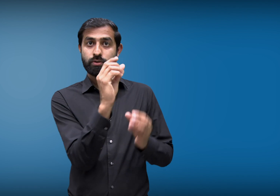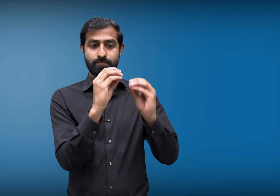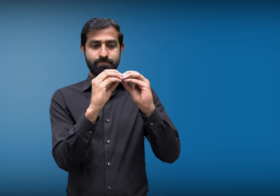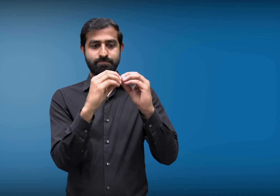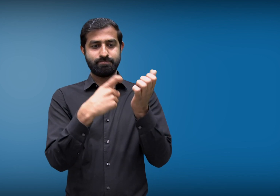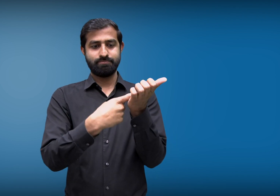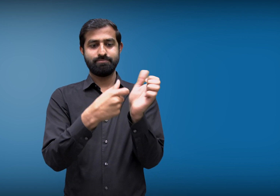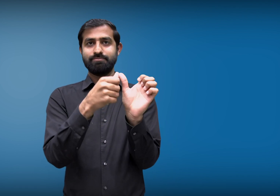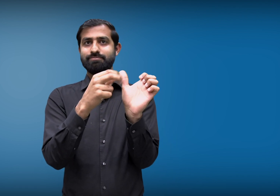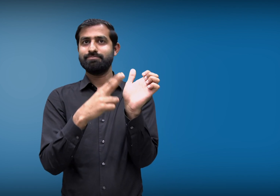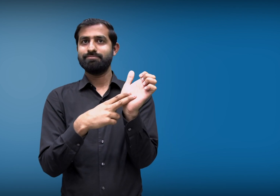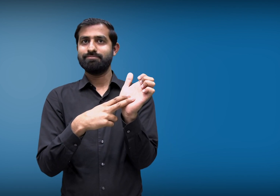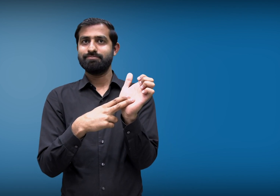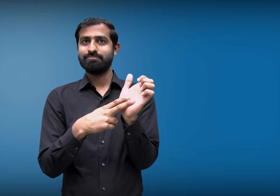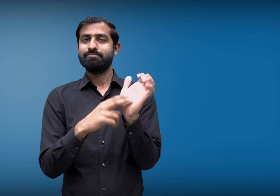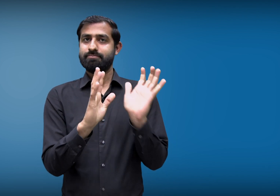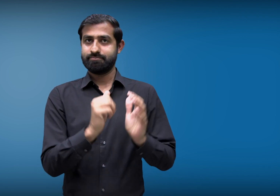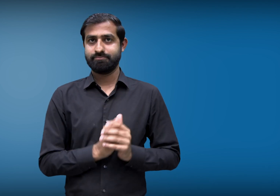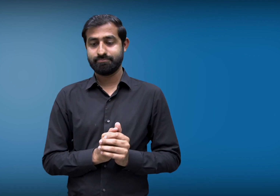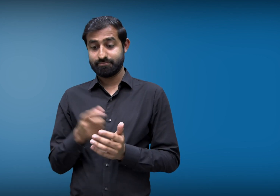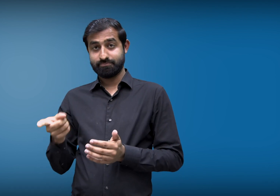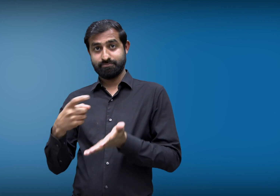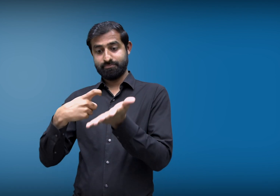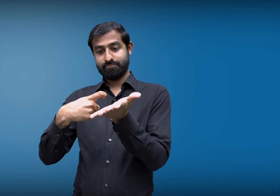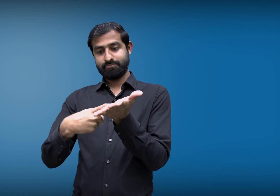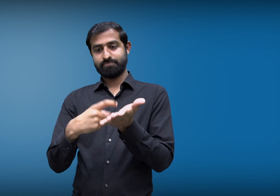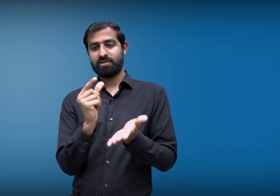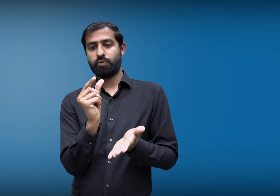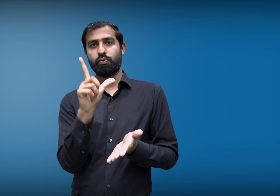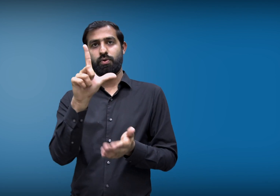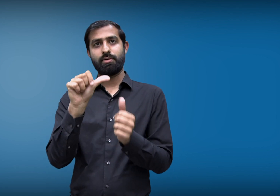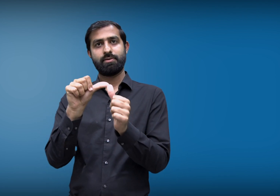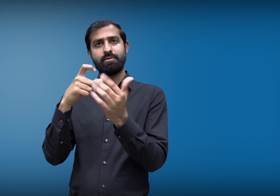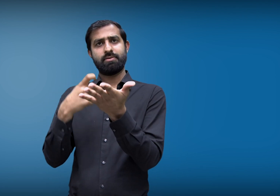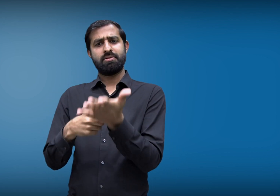What do you understand by Urban? What does rural mean?